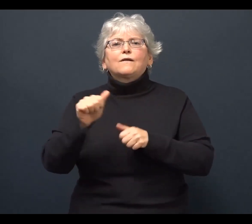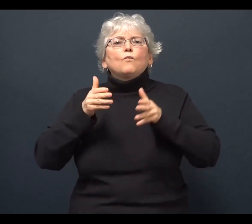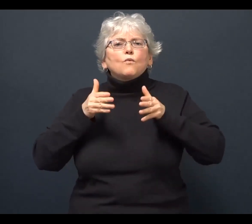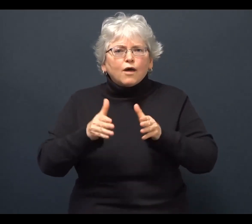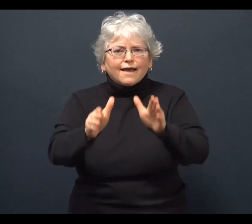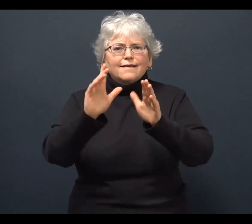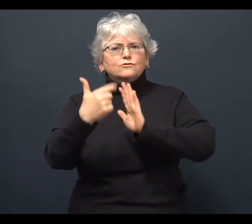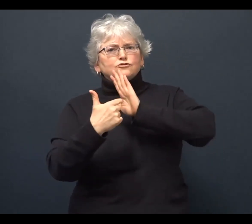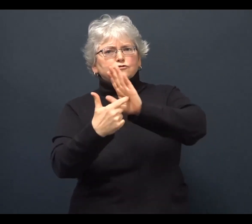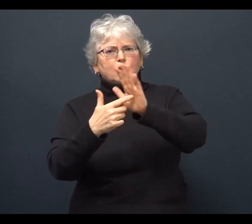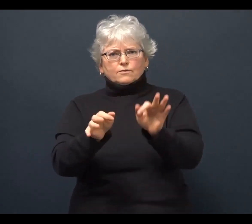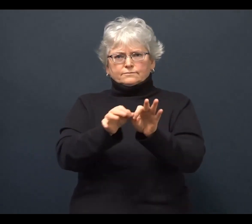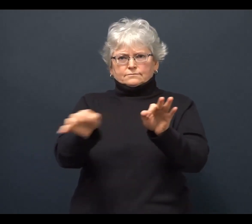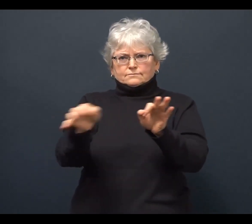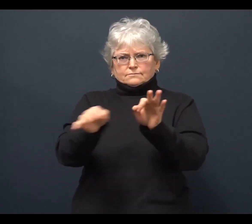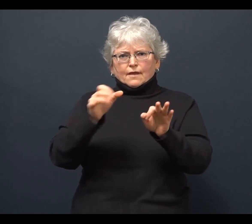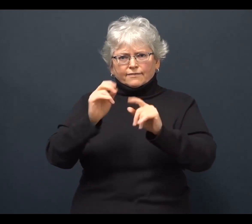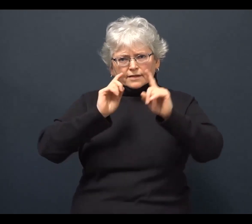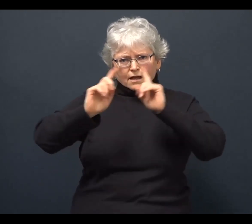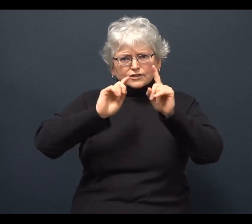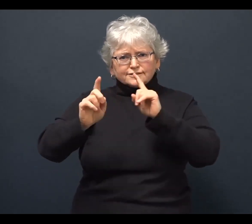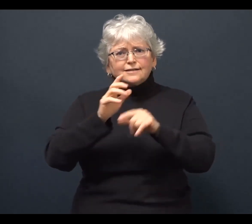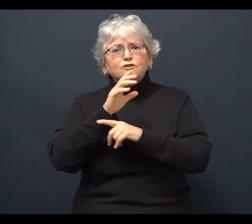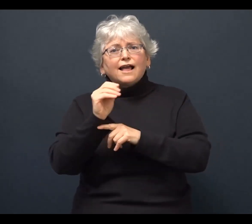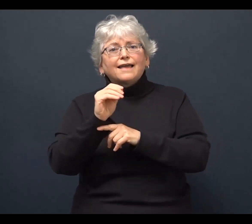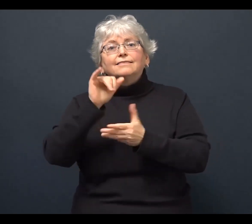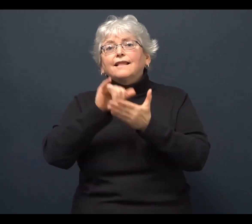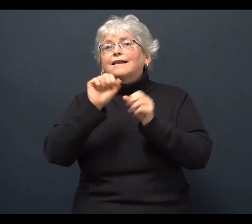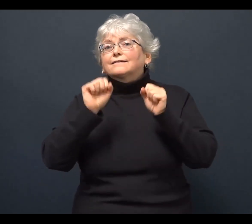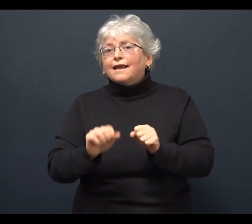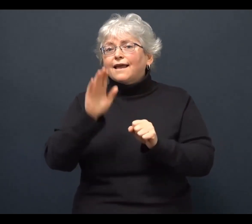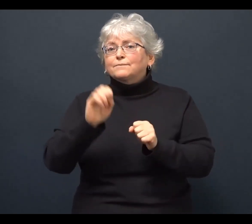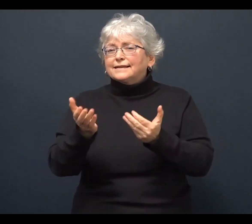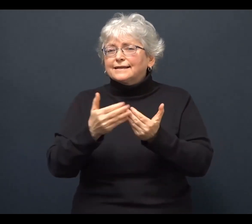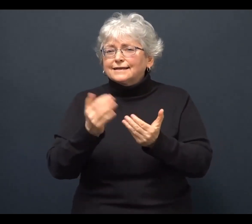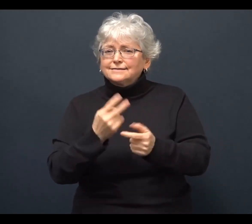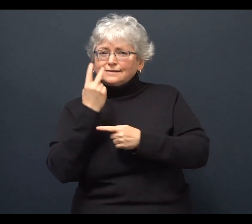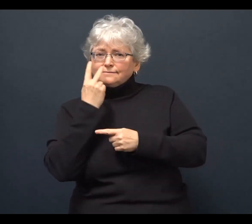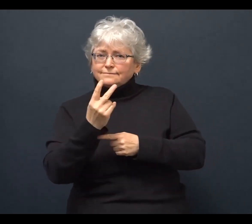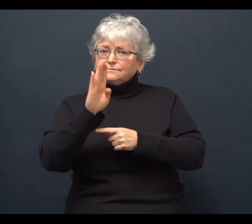there is a way to show the captions of of the conversation and that it can be easily viewed